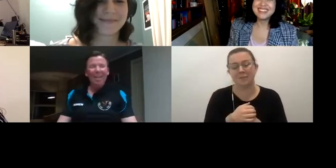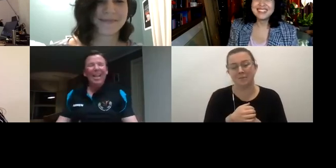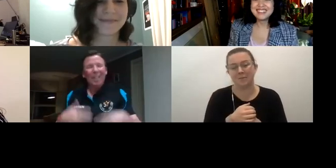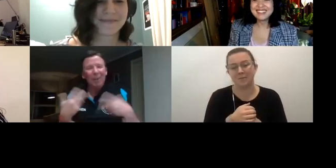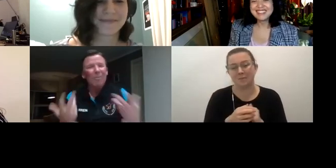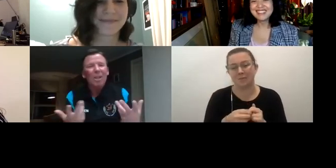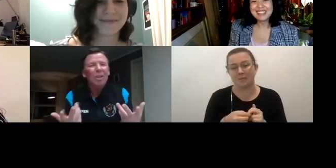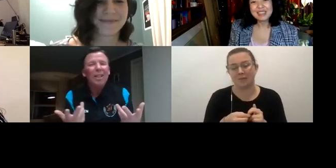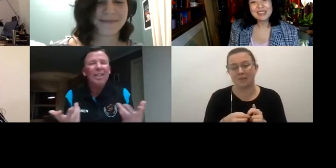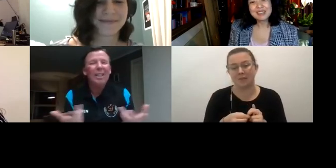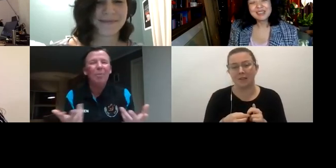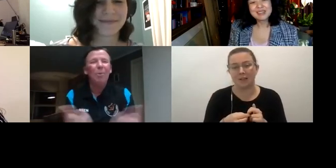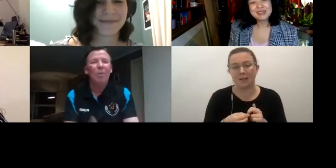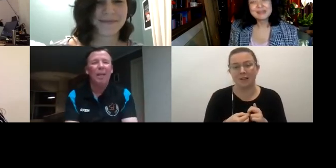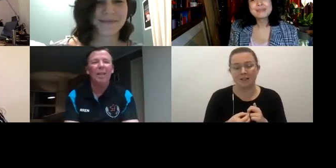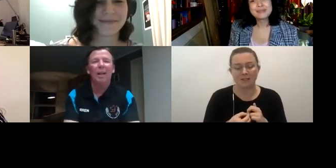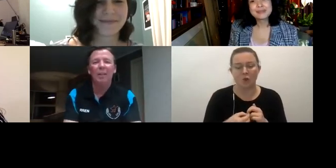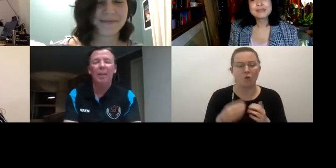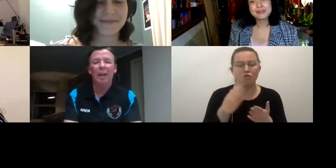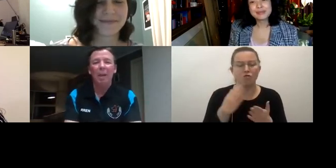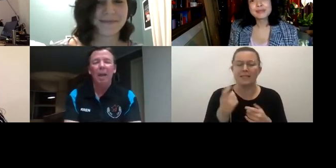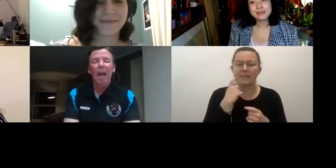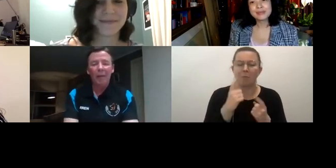Simple things like that.